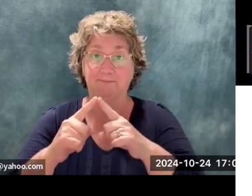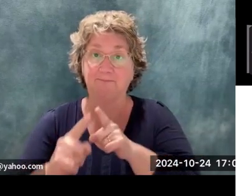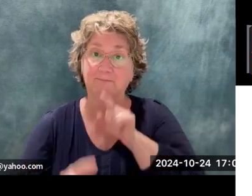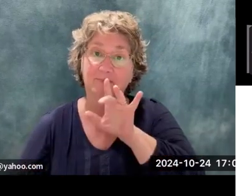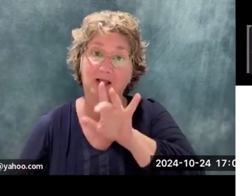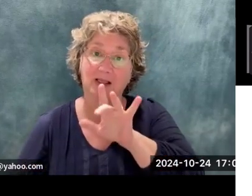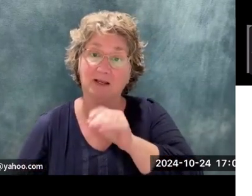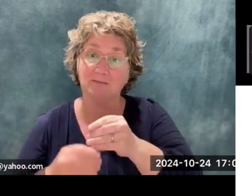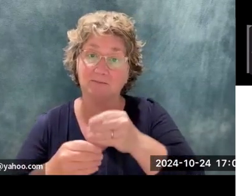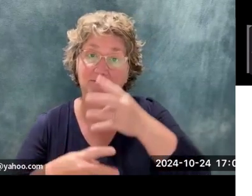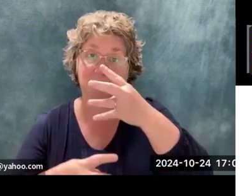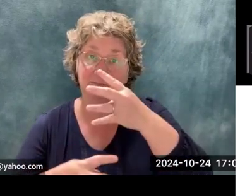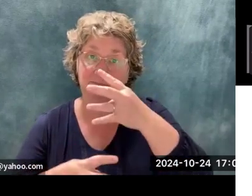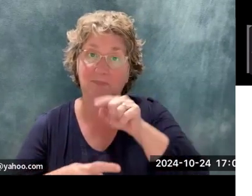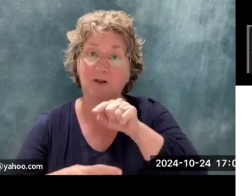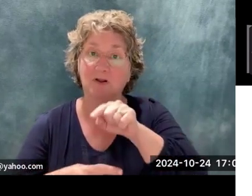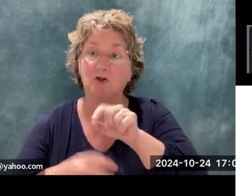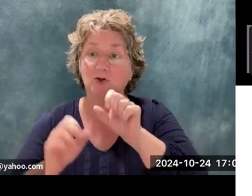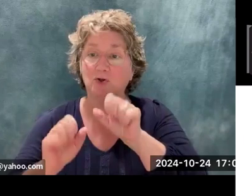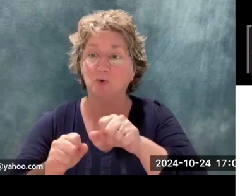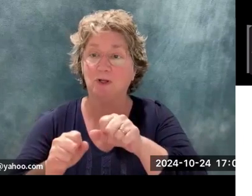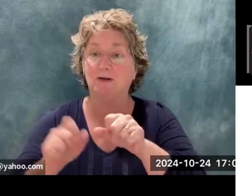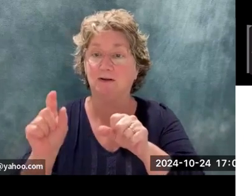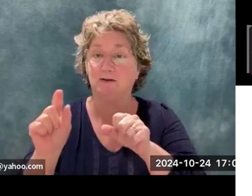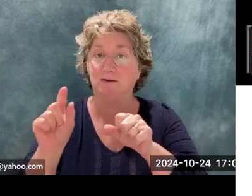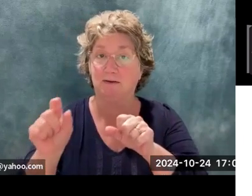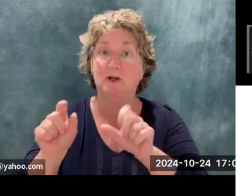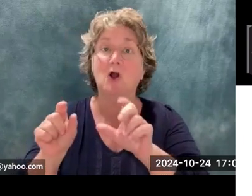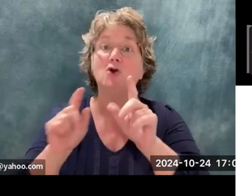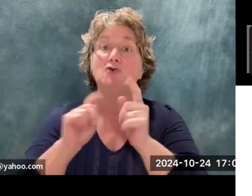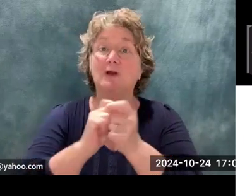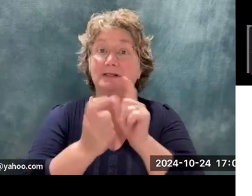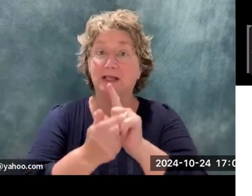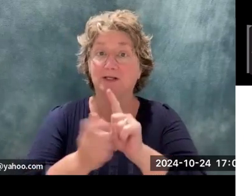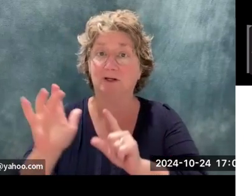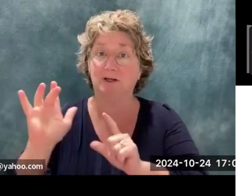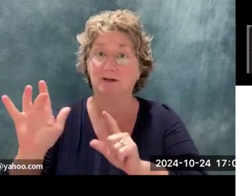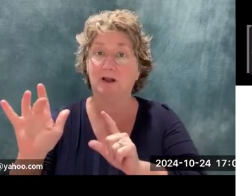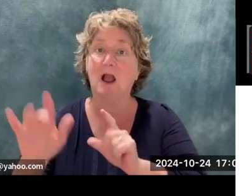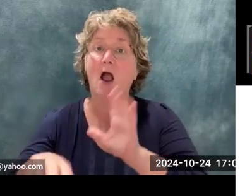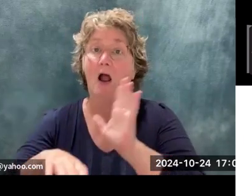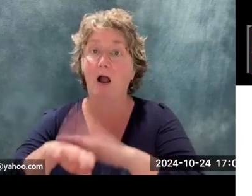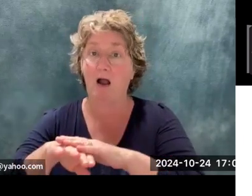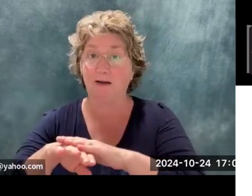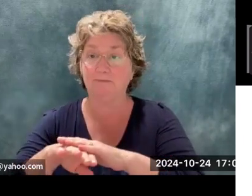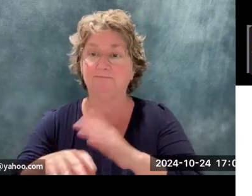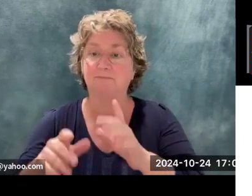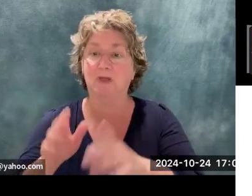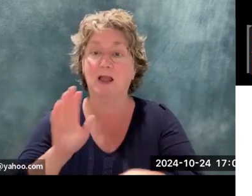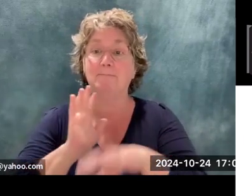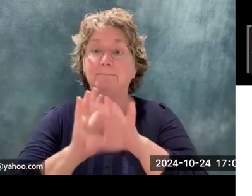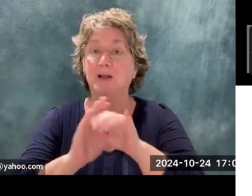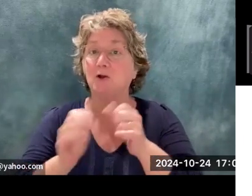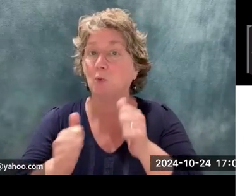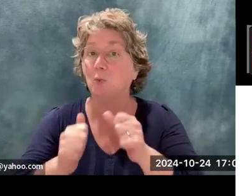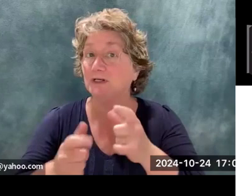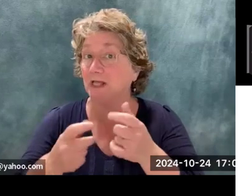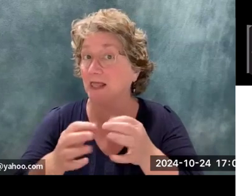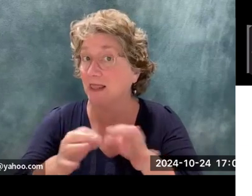When the menu appears, toggle translation on, then choose your speaking language and the caption language that you would like.